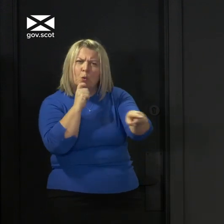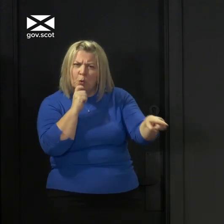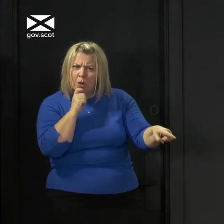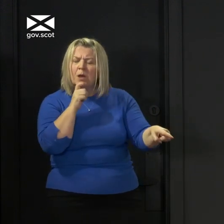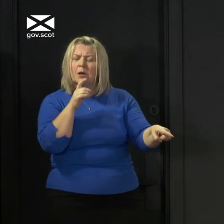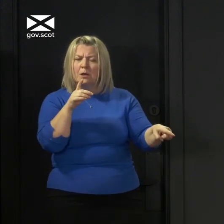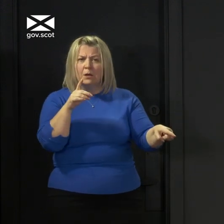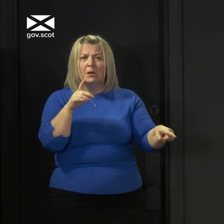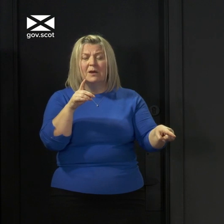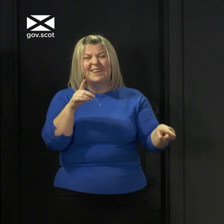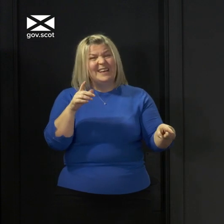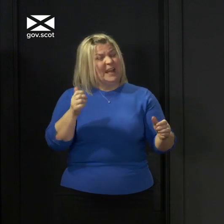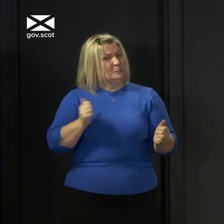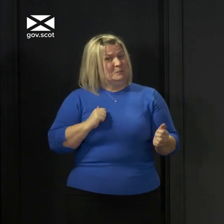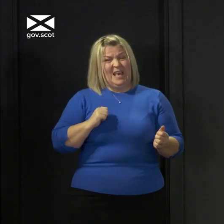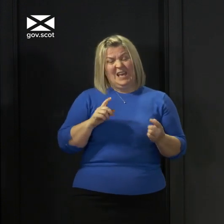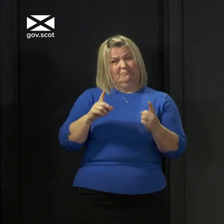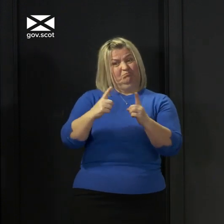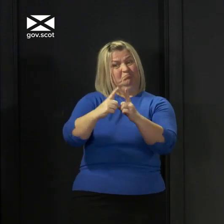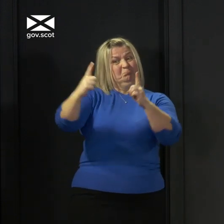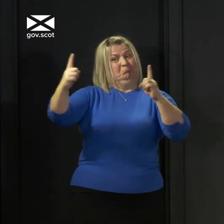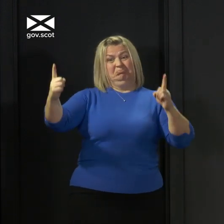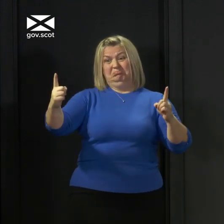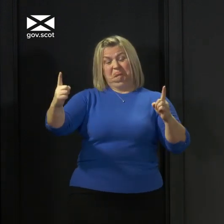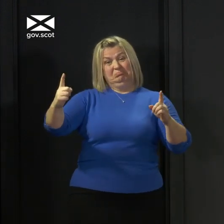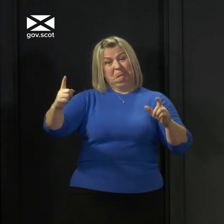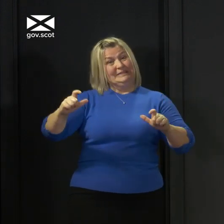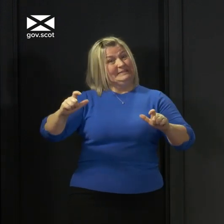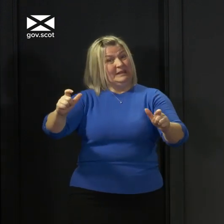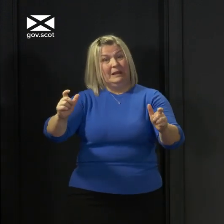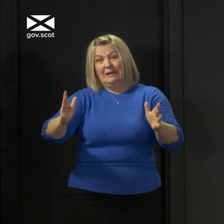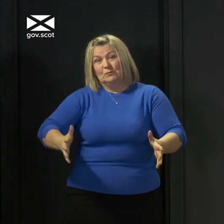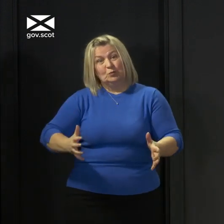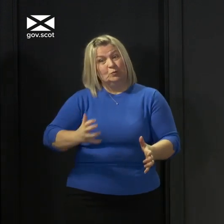required perhaps up to the point where a vaccine is available so you know that's